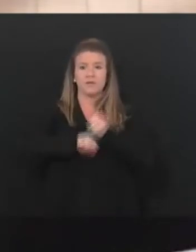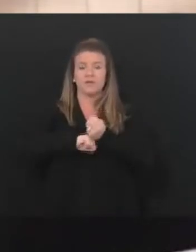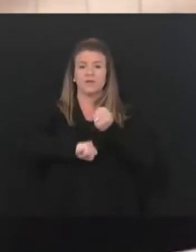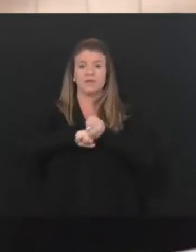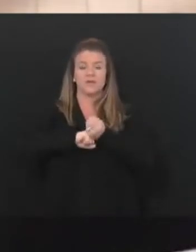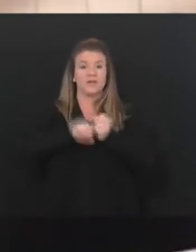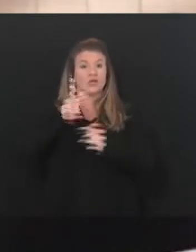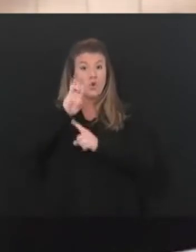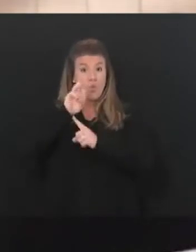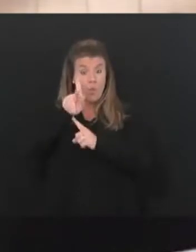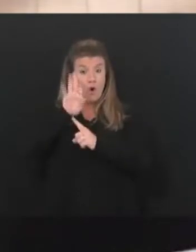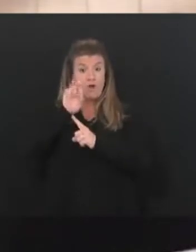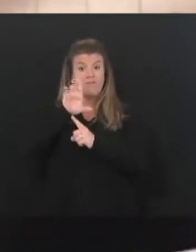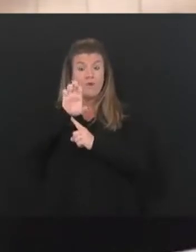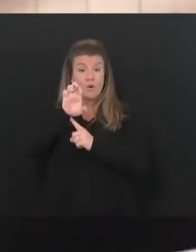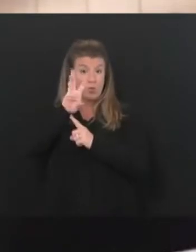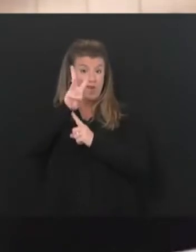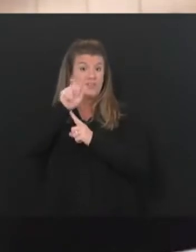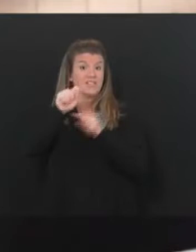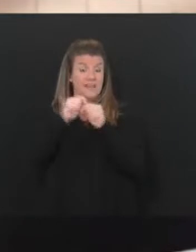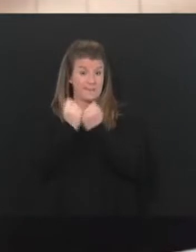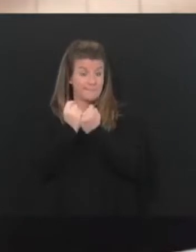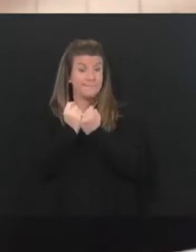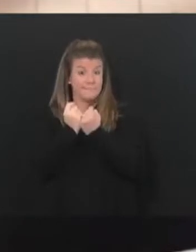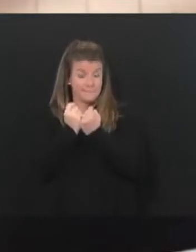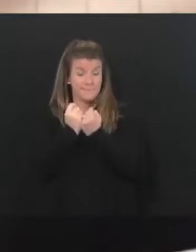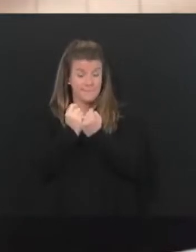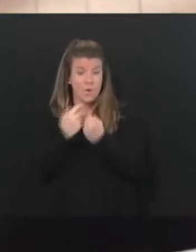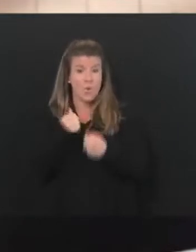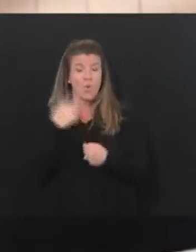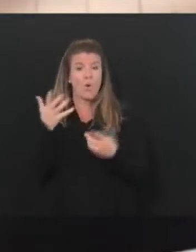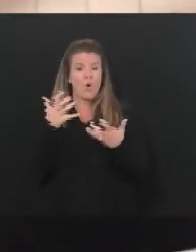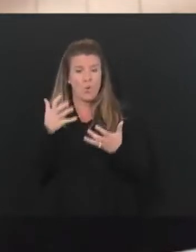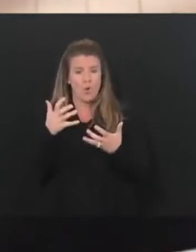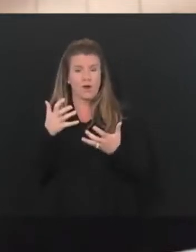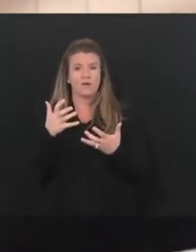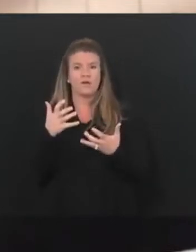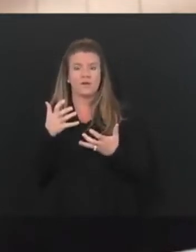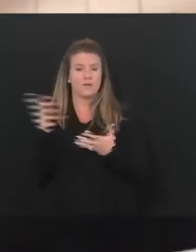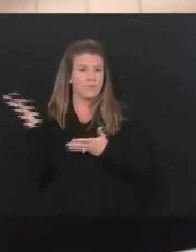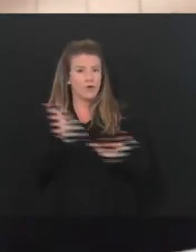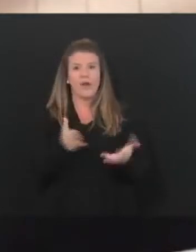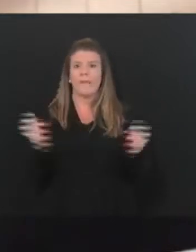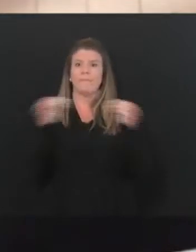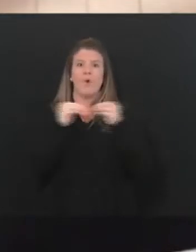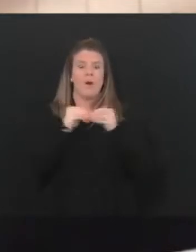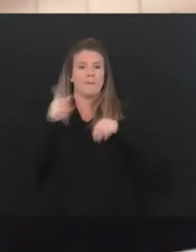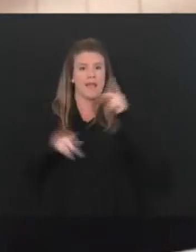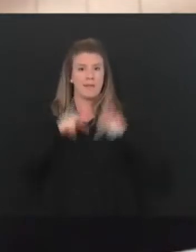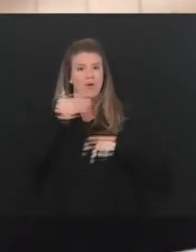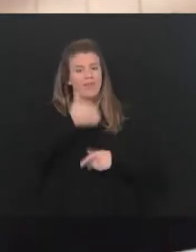AS THE GOVERNOR MENTIONED WE CONTINUE TO SURGE SUPPORT TO THE